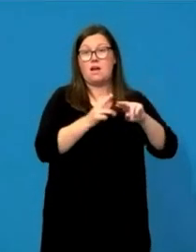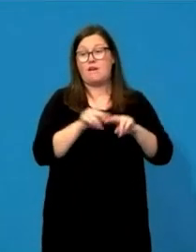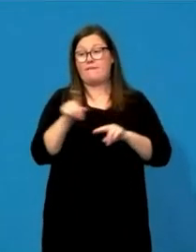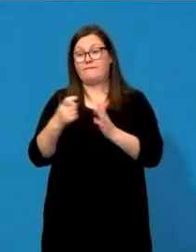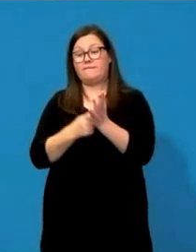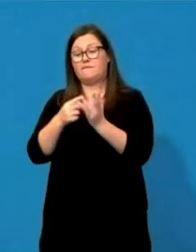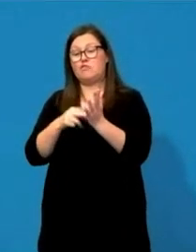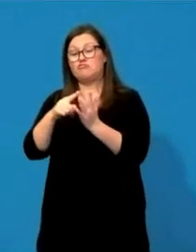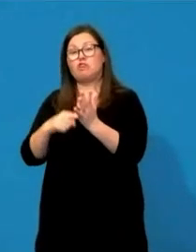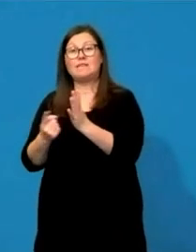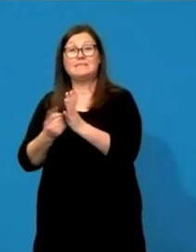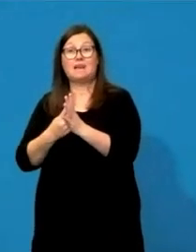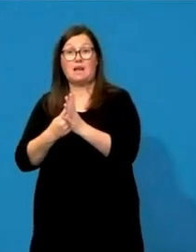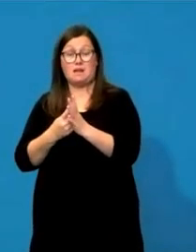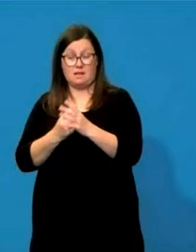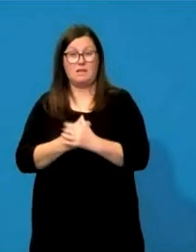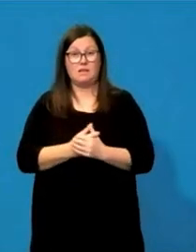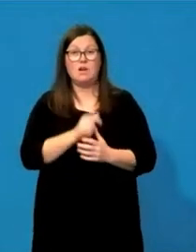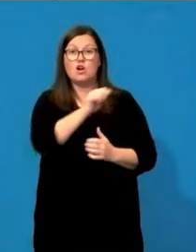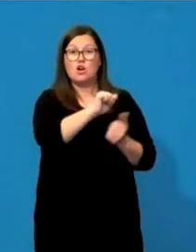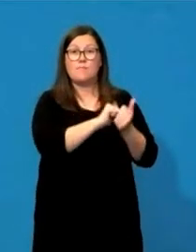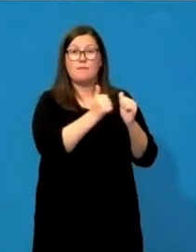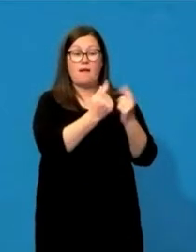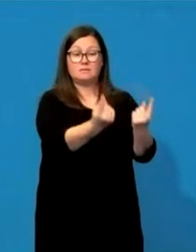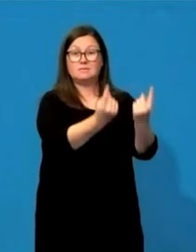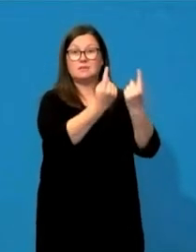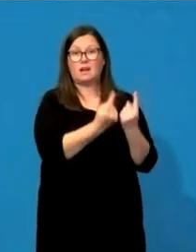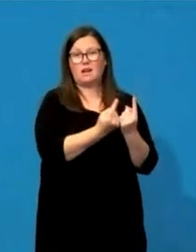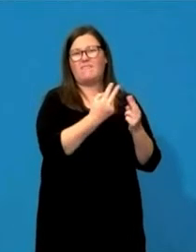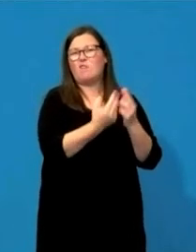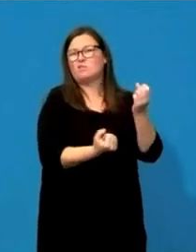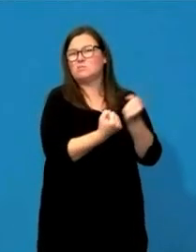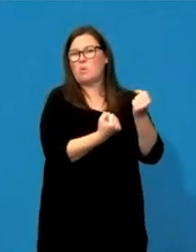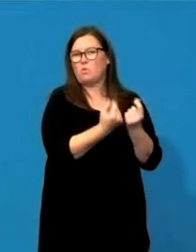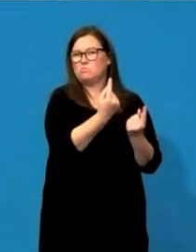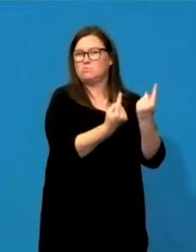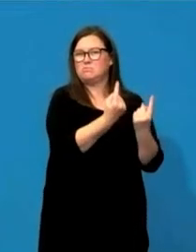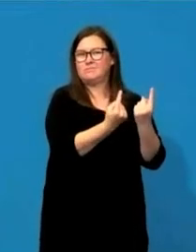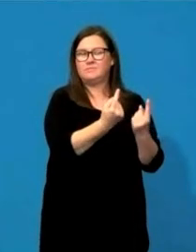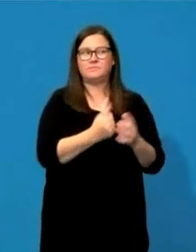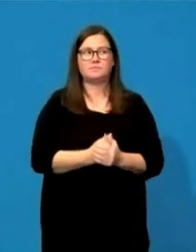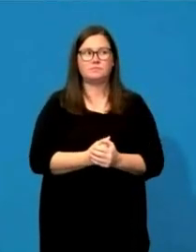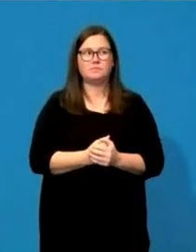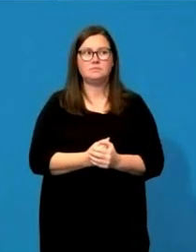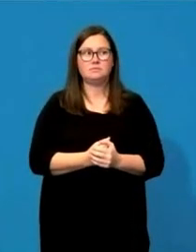I will just check in if Ronita needed any opportunity to have support or whether she